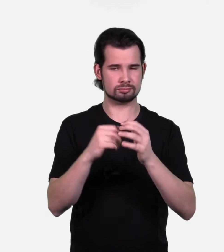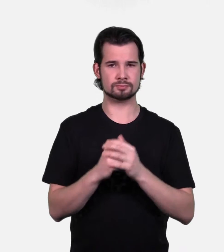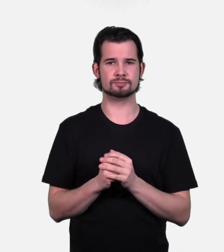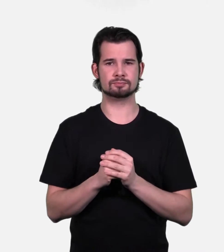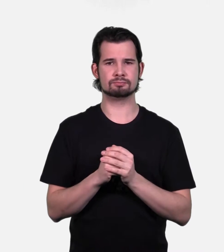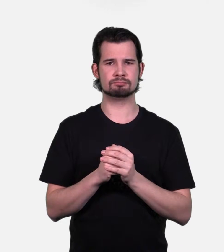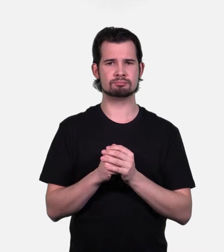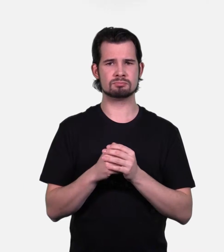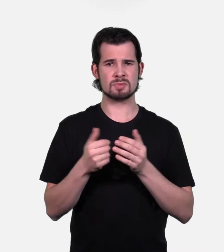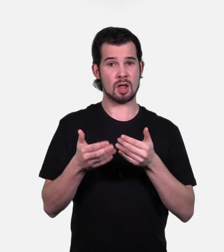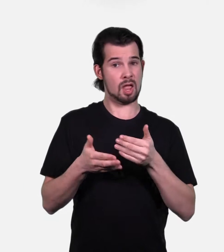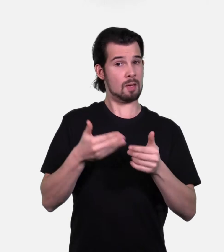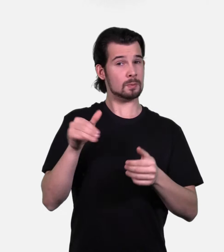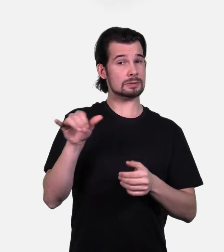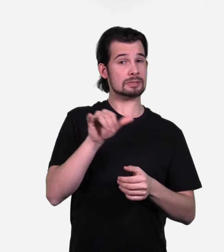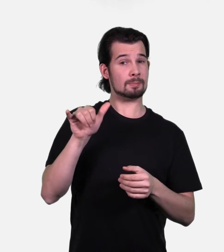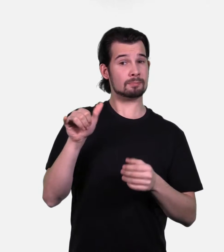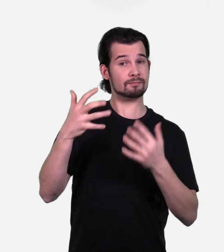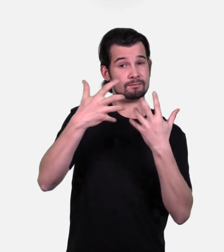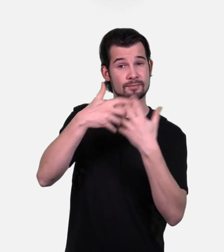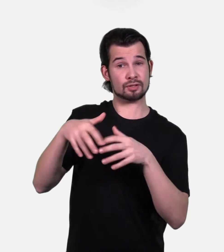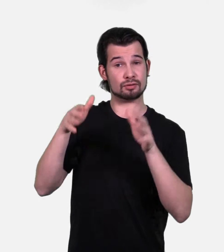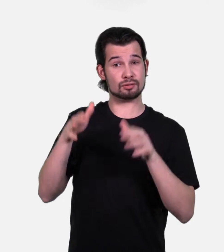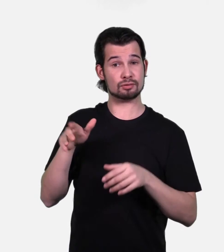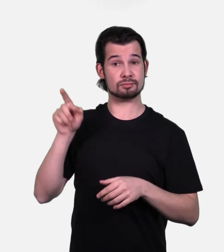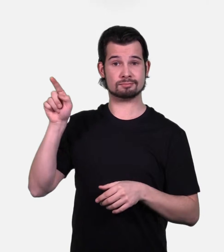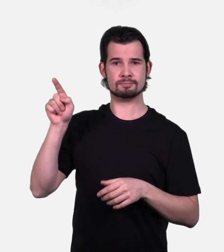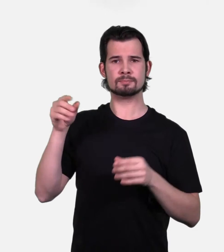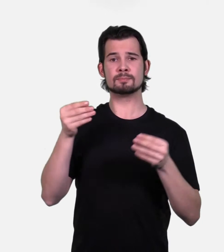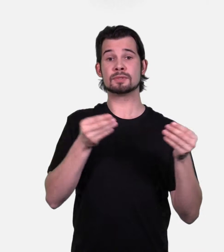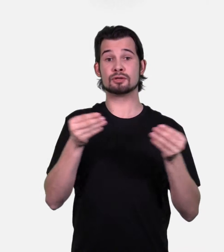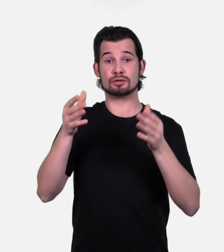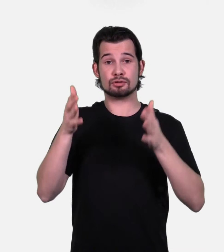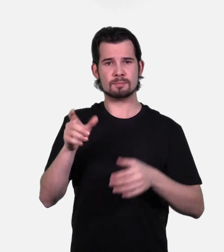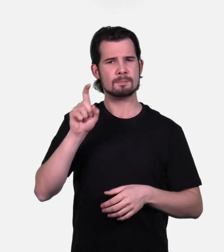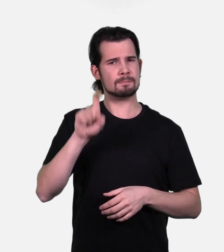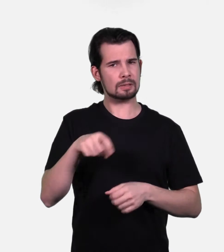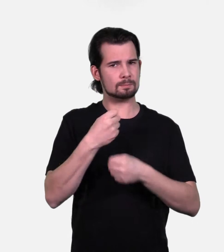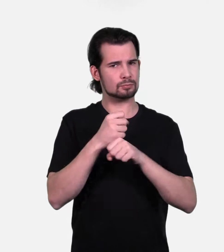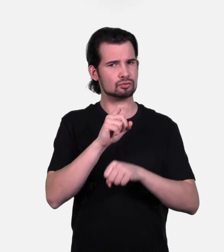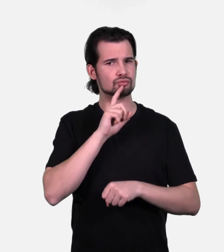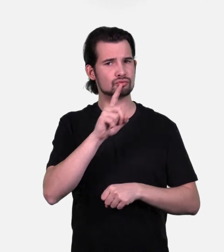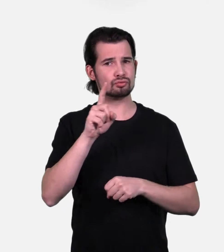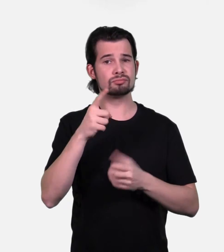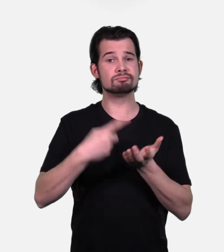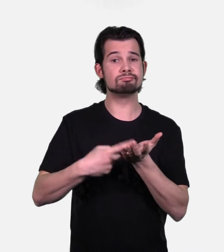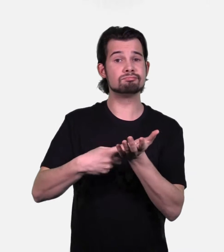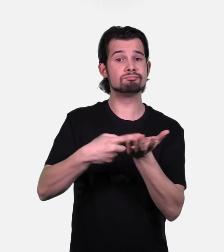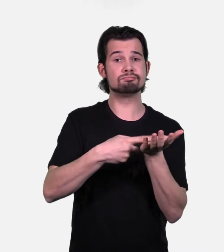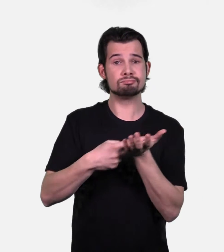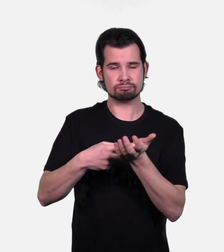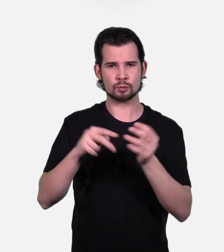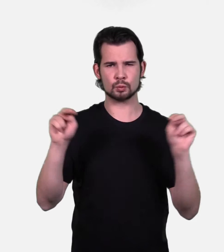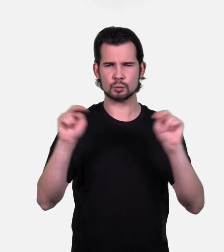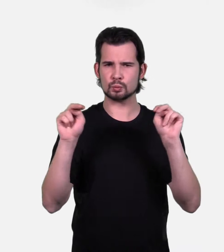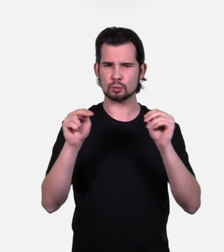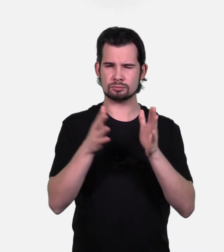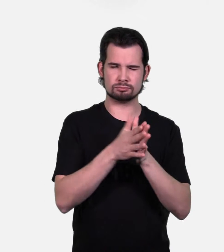Similar to a facilitator, a mediator must ensure that impartiality is maintained through the discussions,